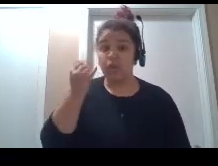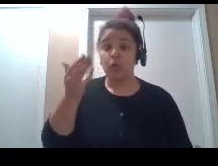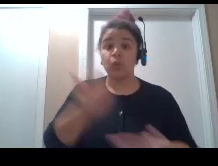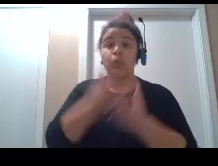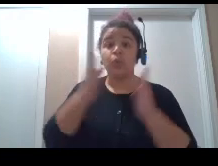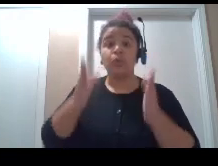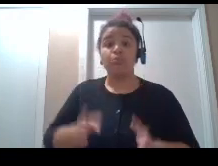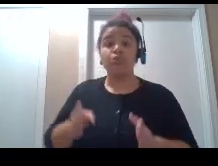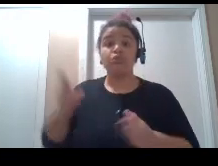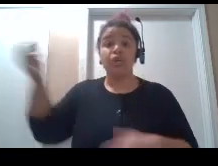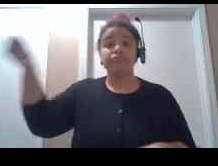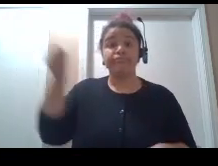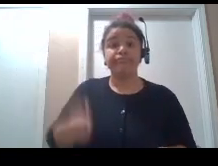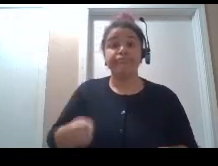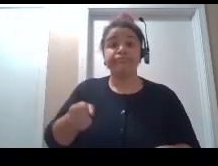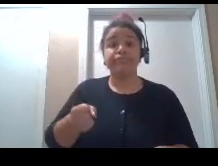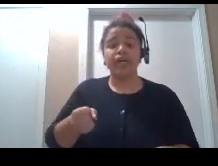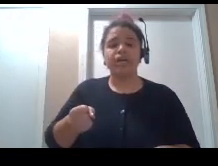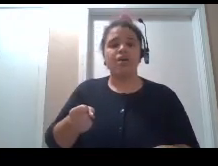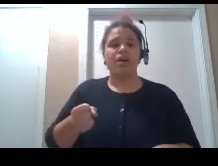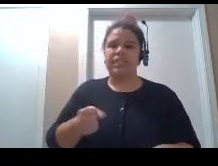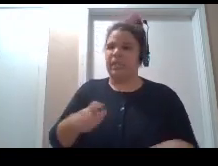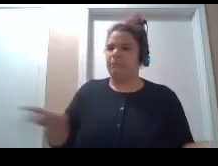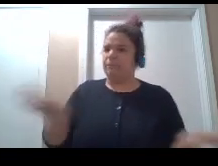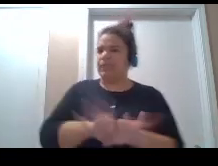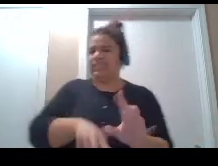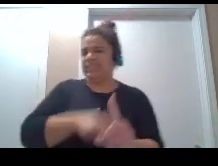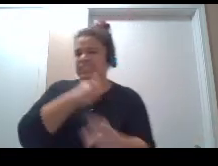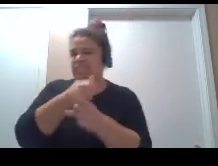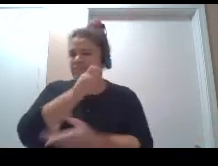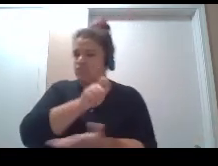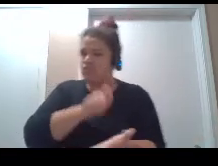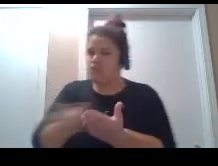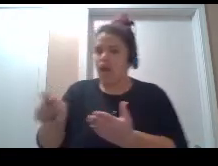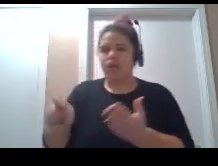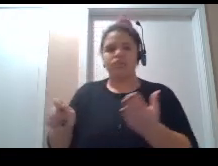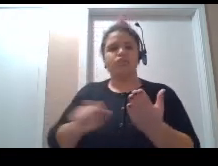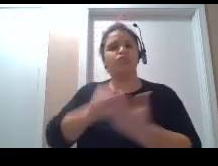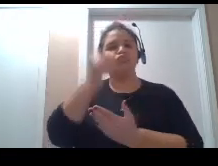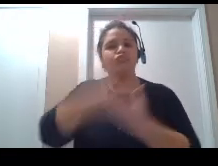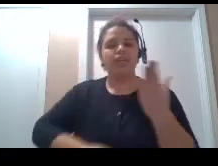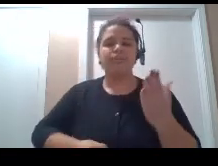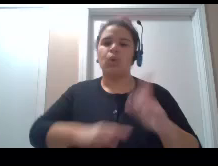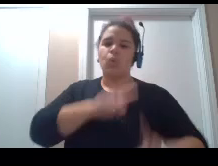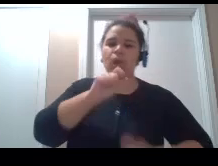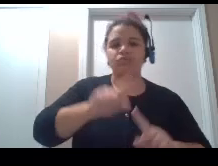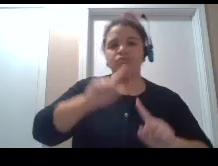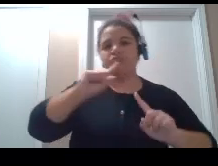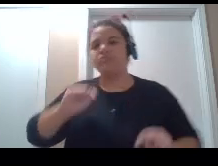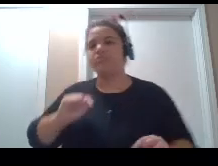a script and a list of questions. Take notes during the mock interview, and once it is complete,